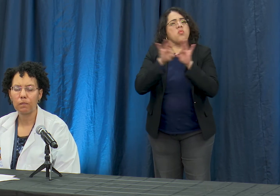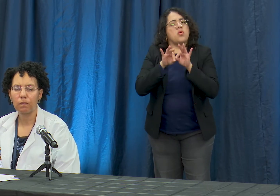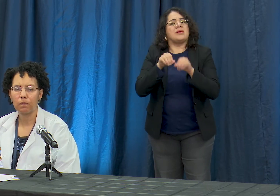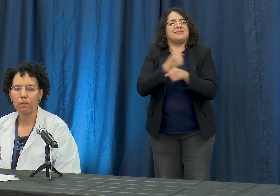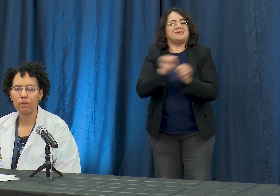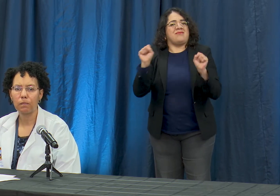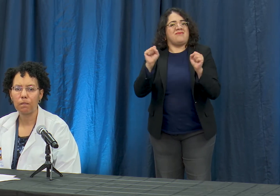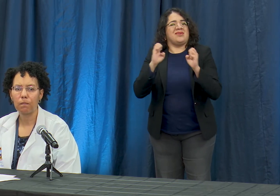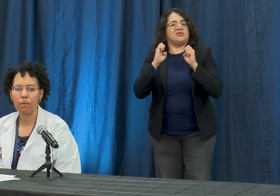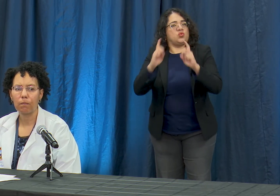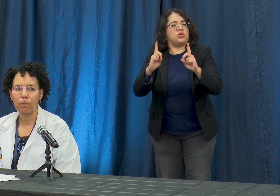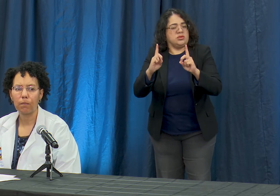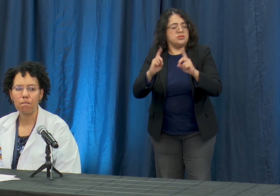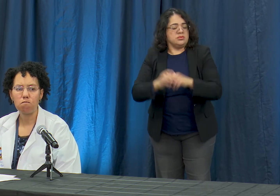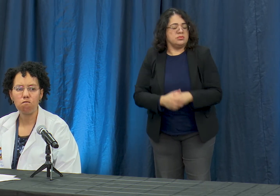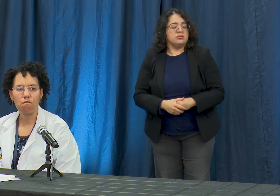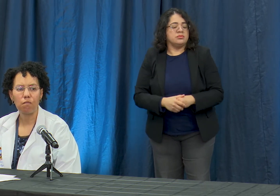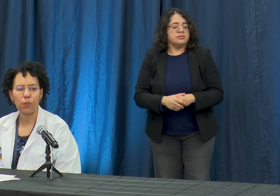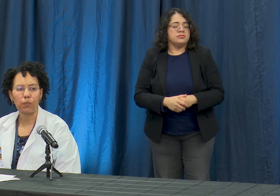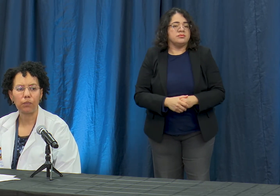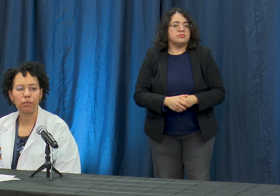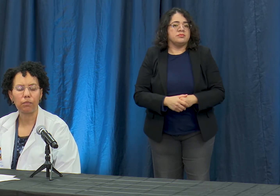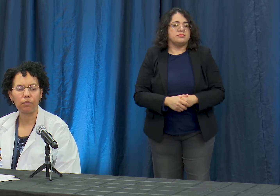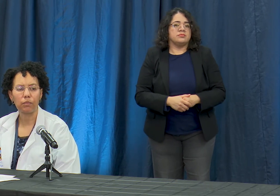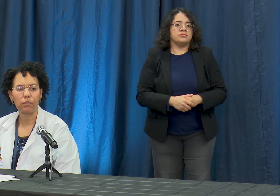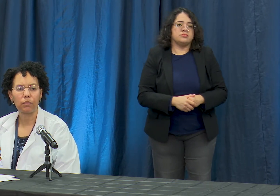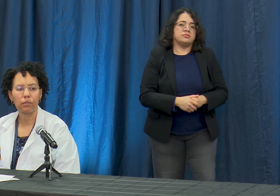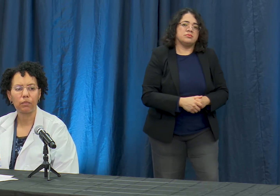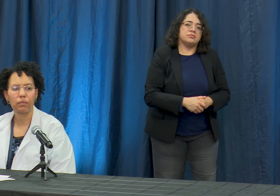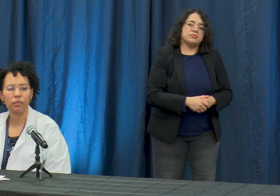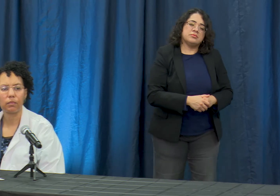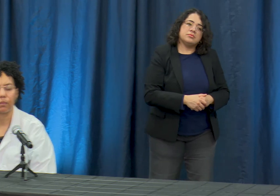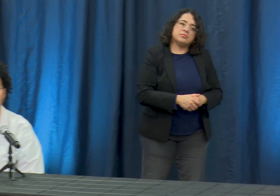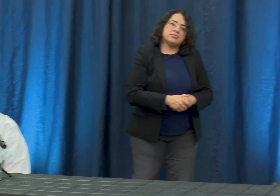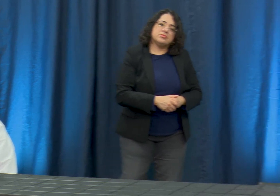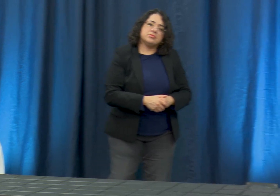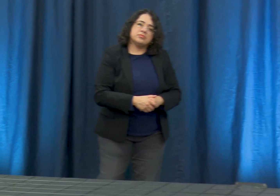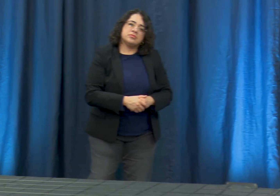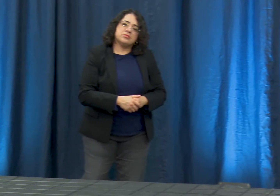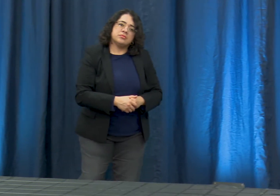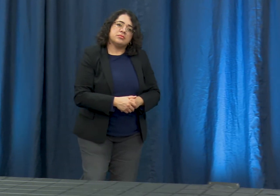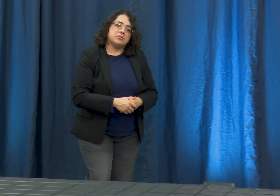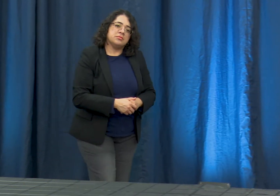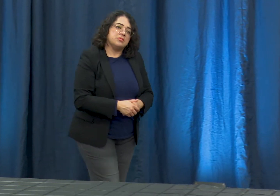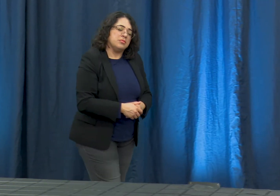The next question is from Phillip. Go ahead. Hi this is a